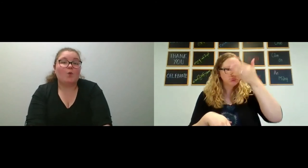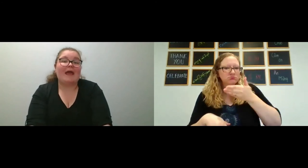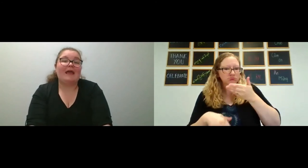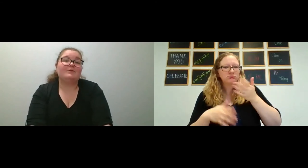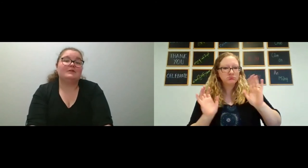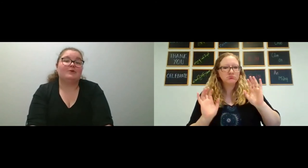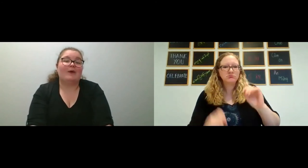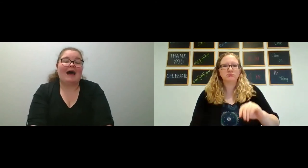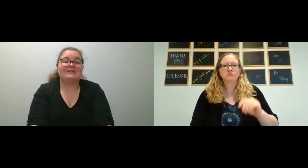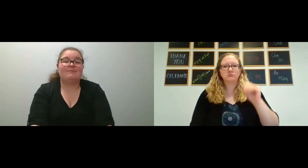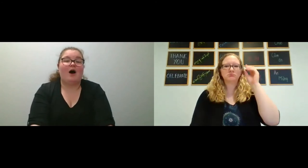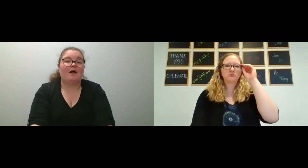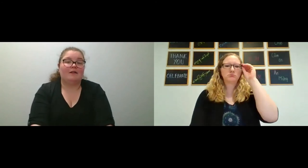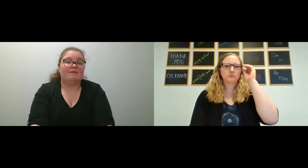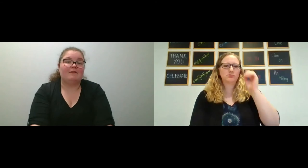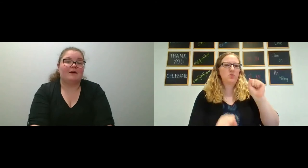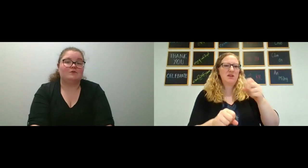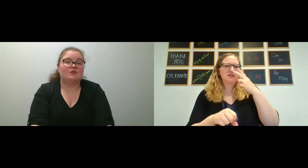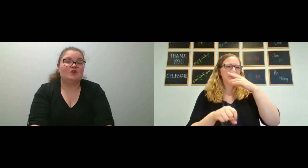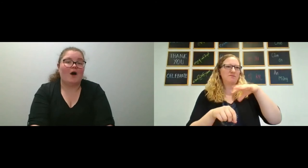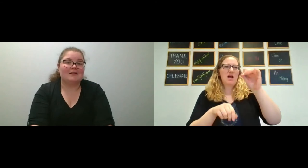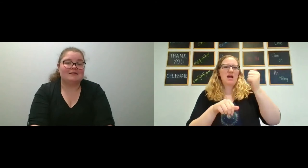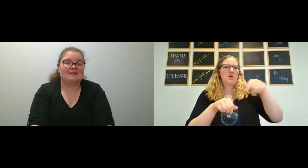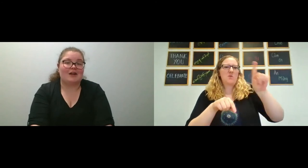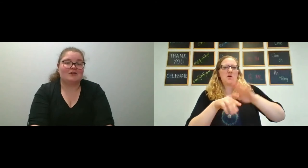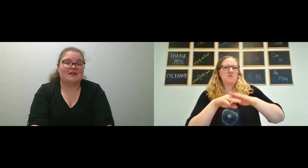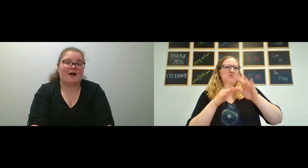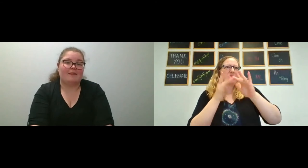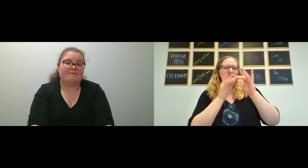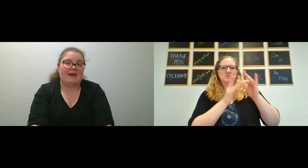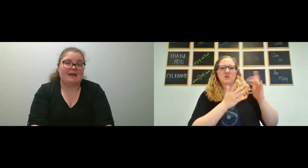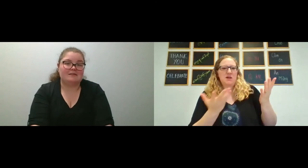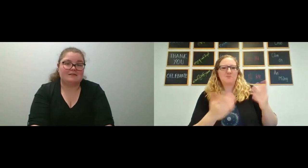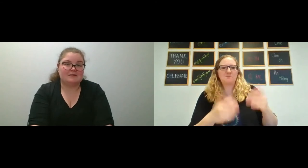we're able to grasp all of those nuances that are seen on the face.